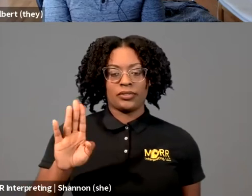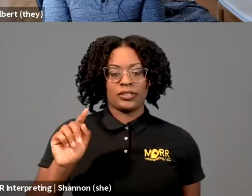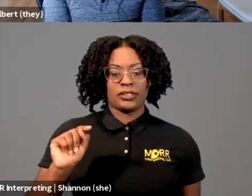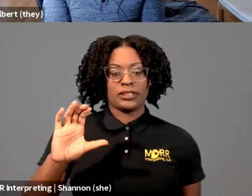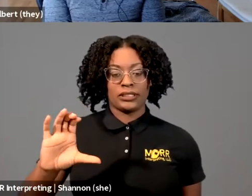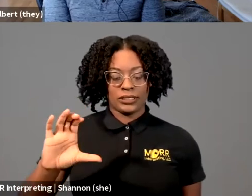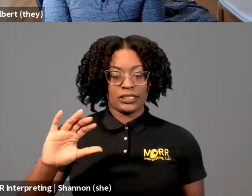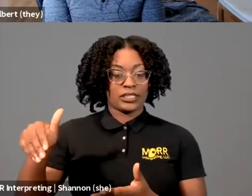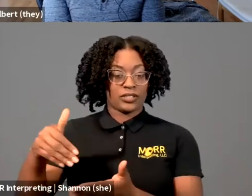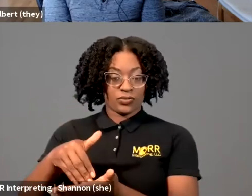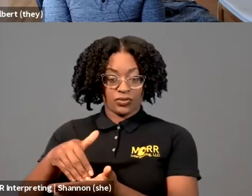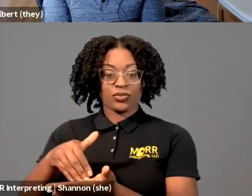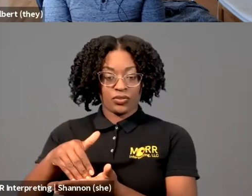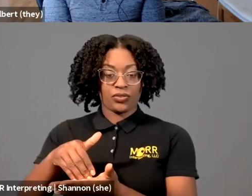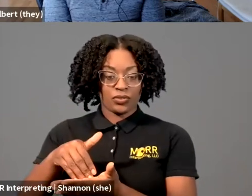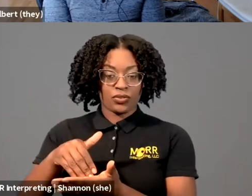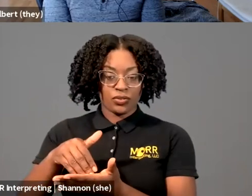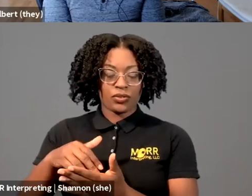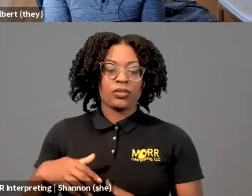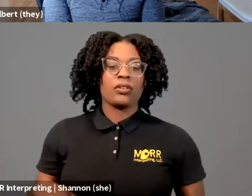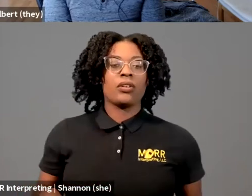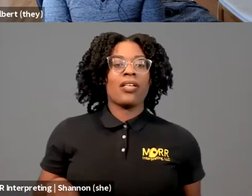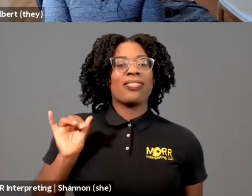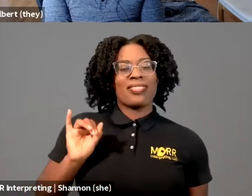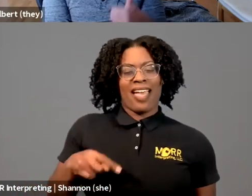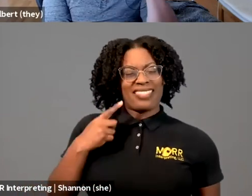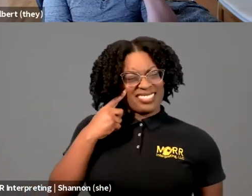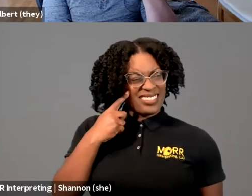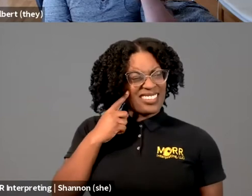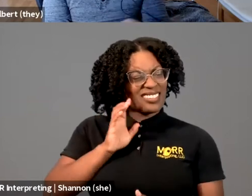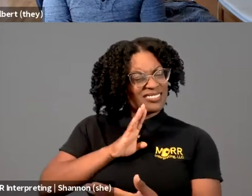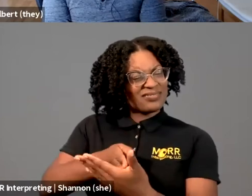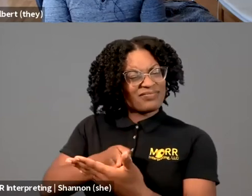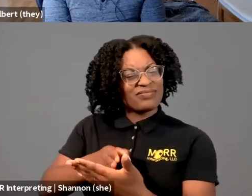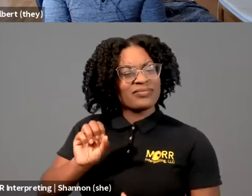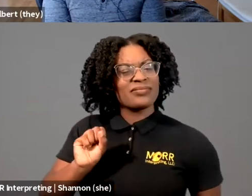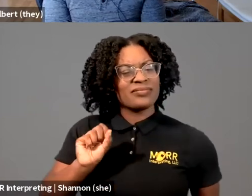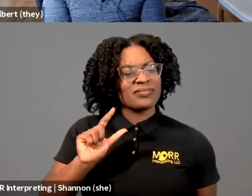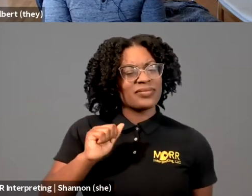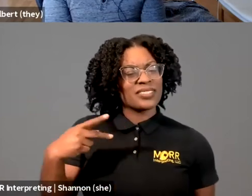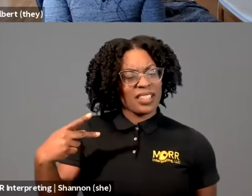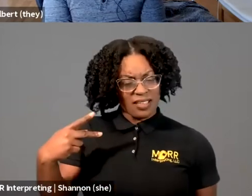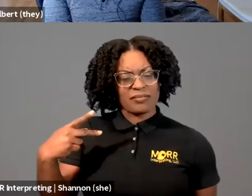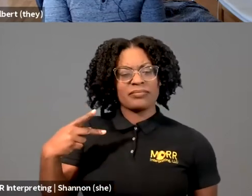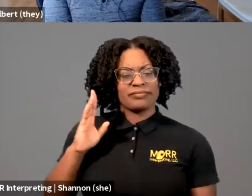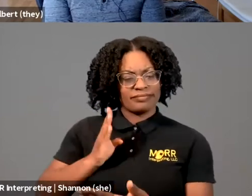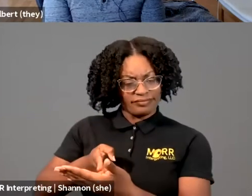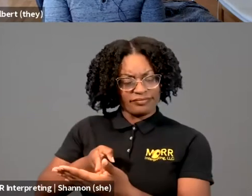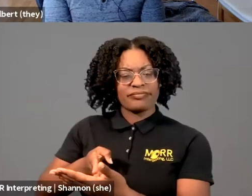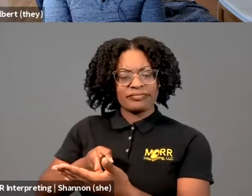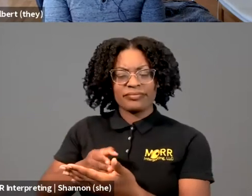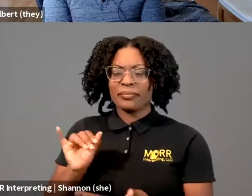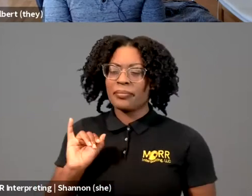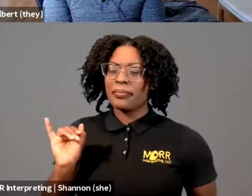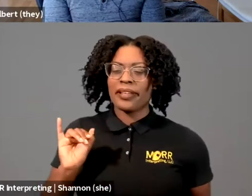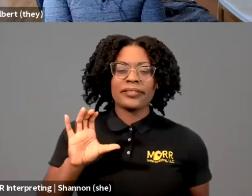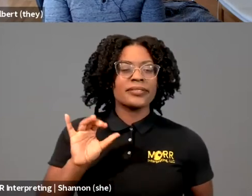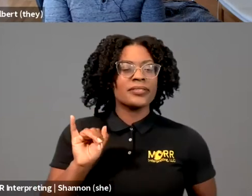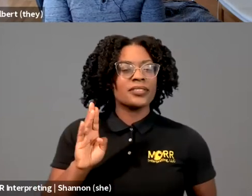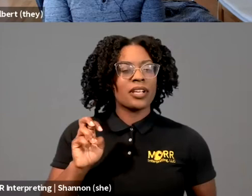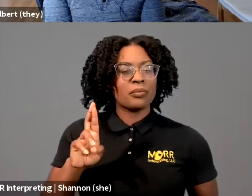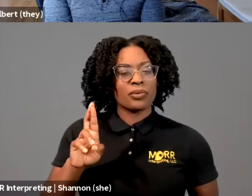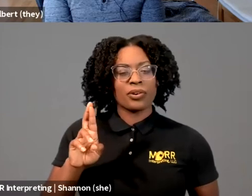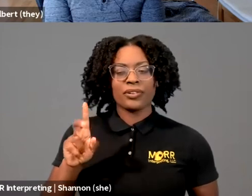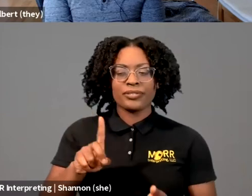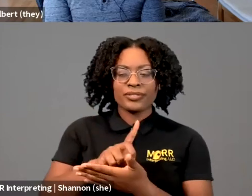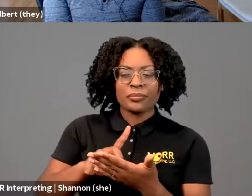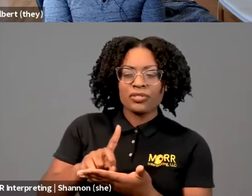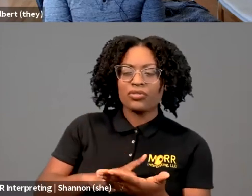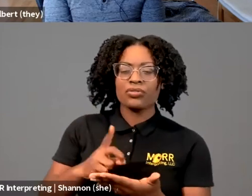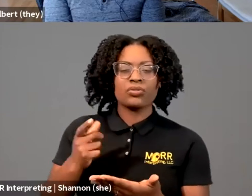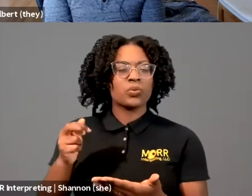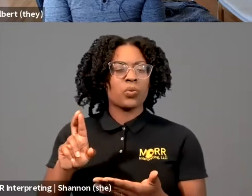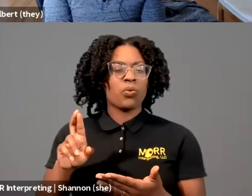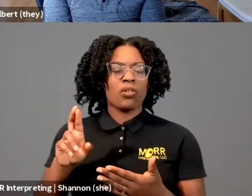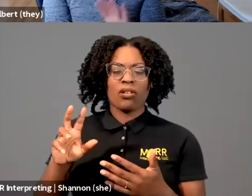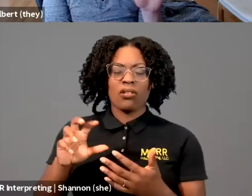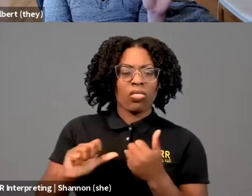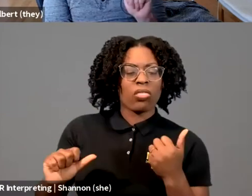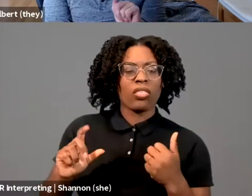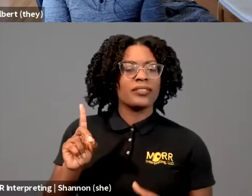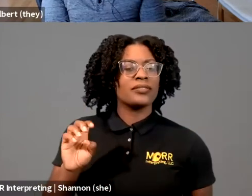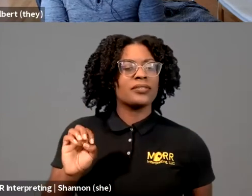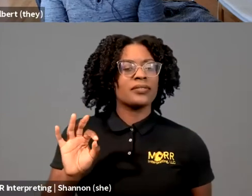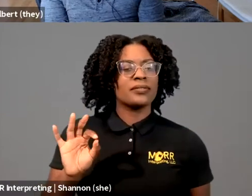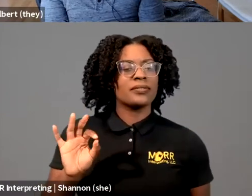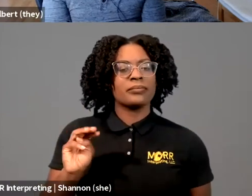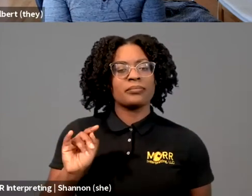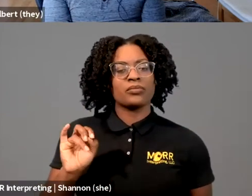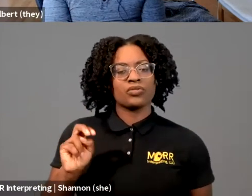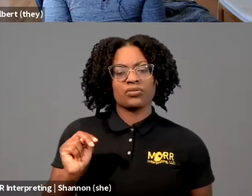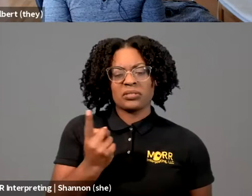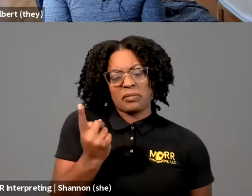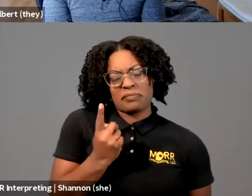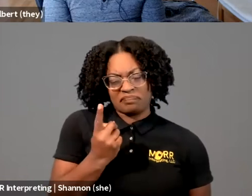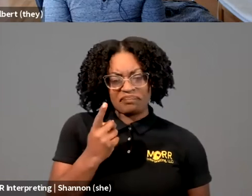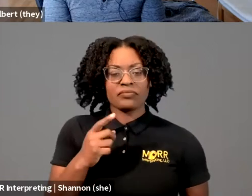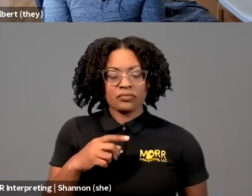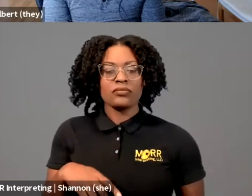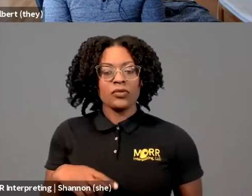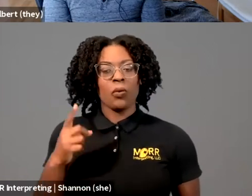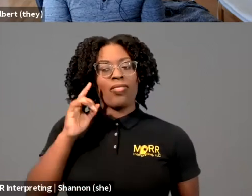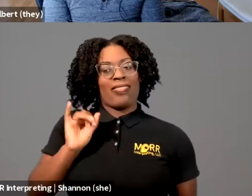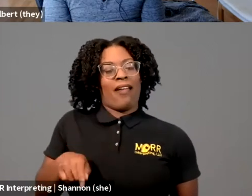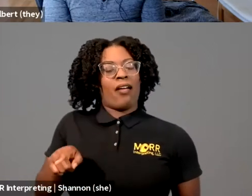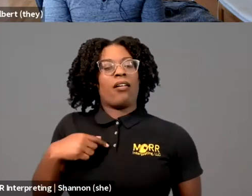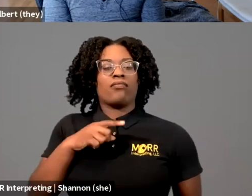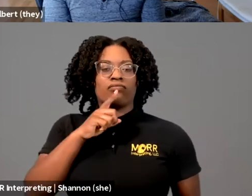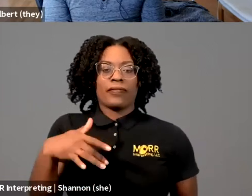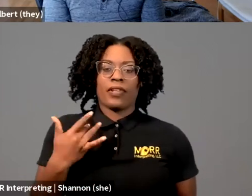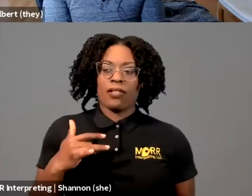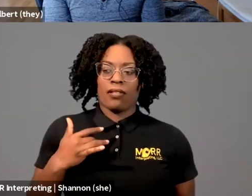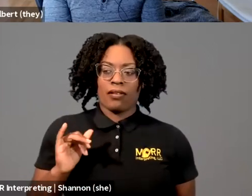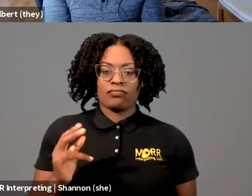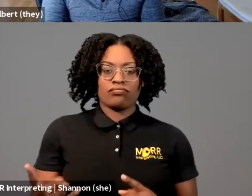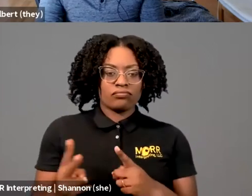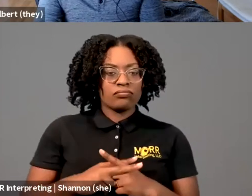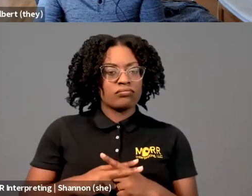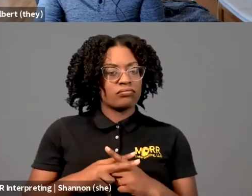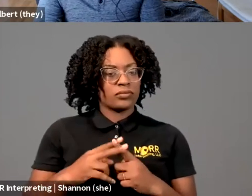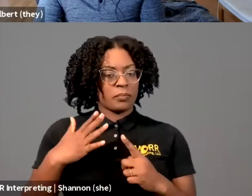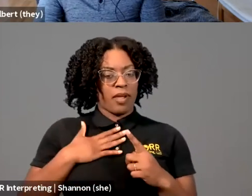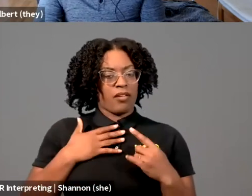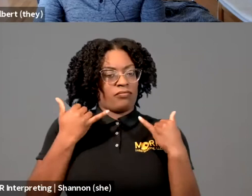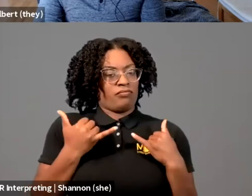but it was a cyber bullying, and breach of contract claims, leave it right there, but I think it was specifically relevant about me and I really learned a lot about them cln.